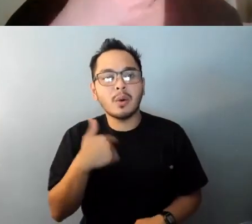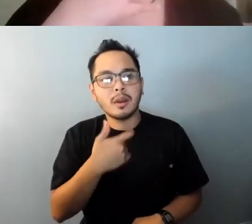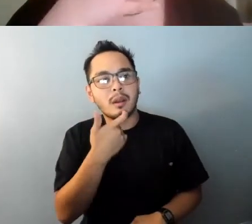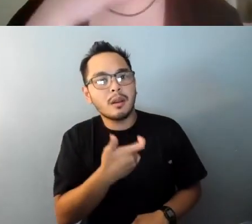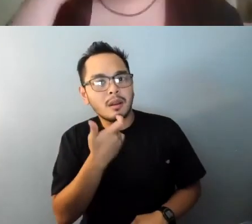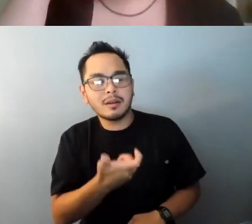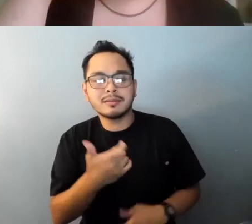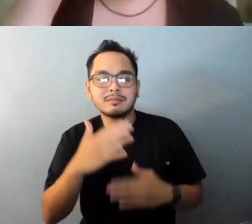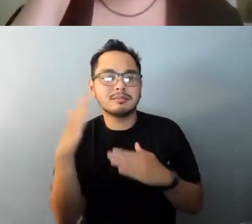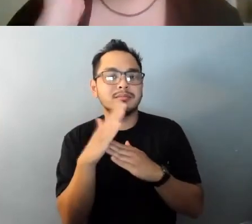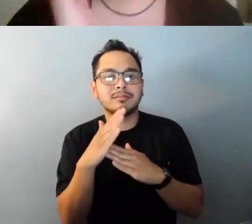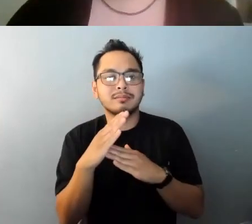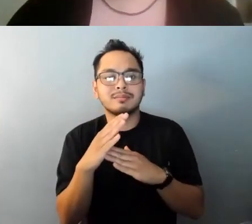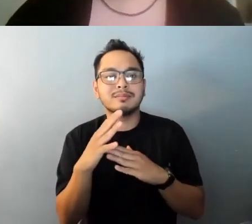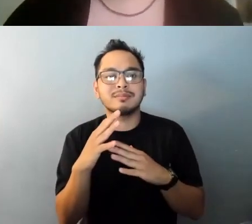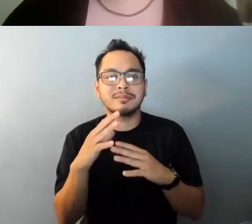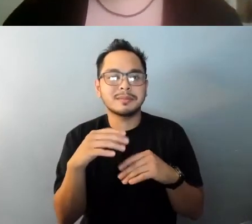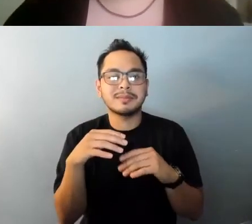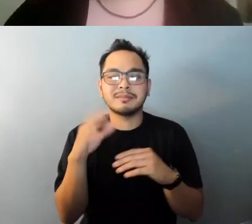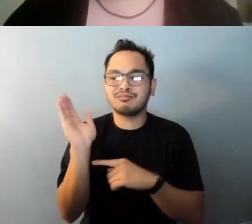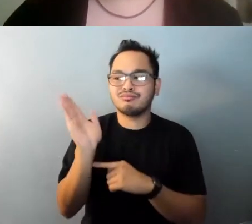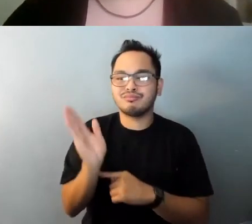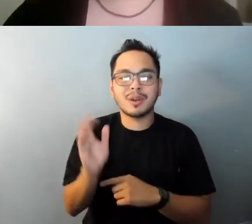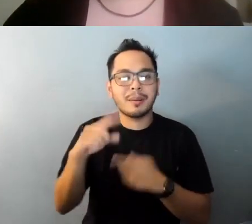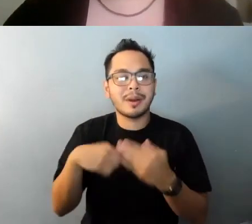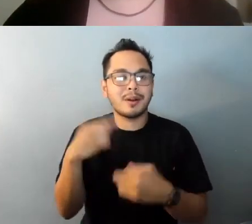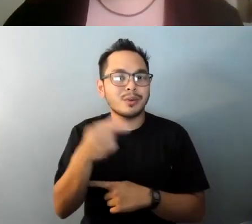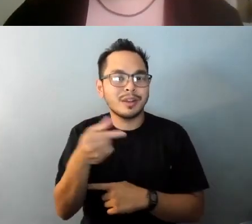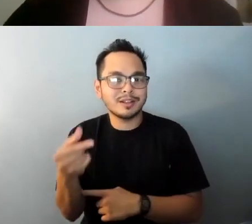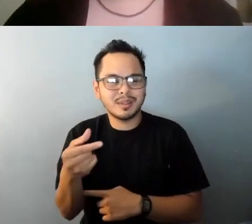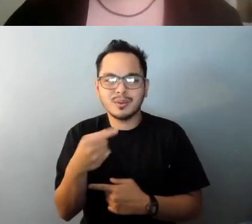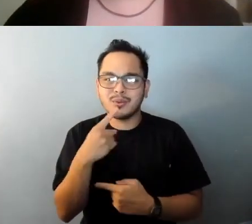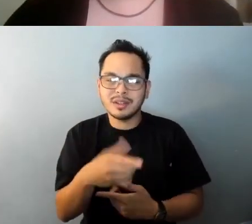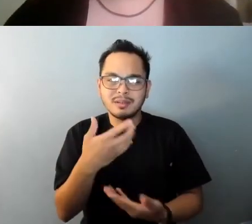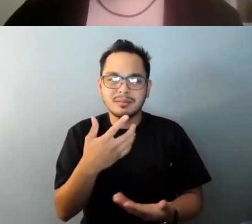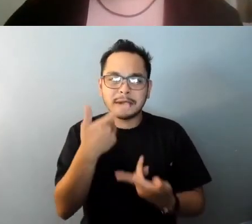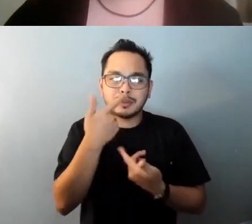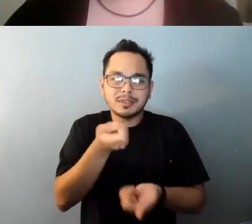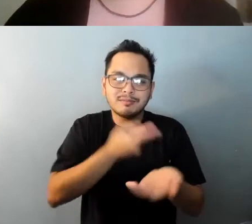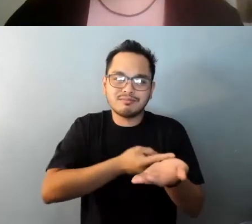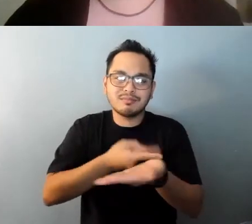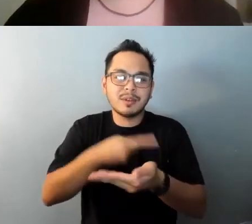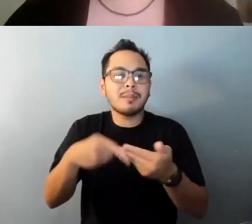on the great Gatsby as well as such a fascinating discussion about your inspirations, and I